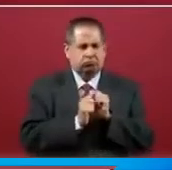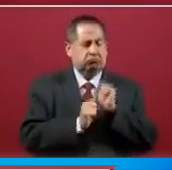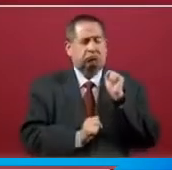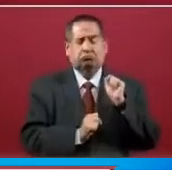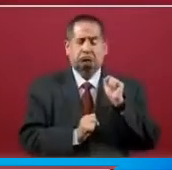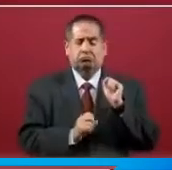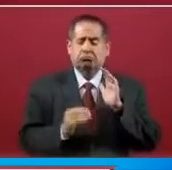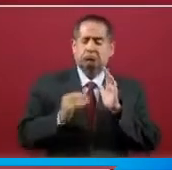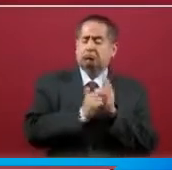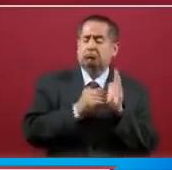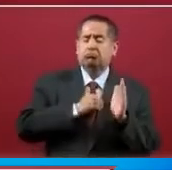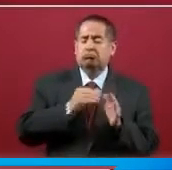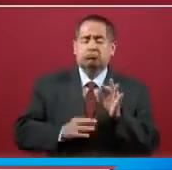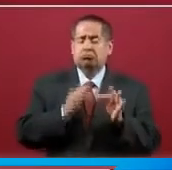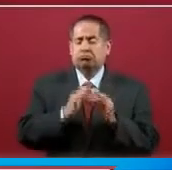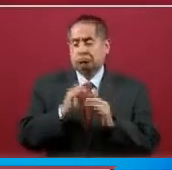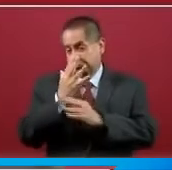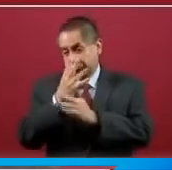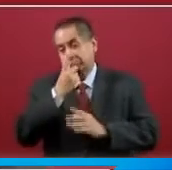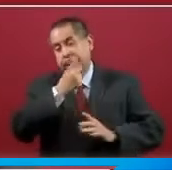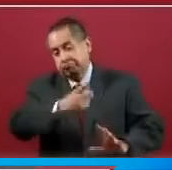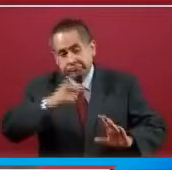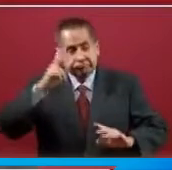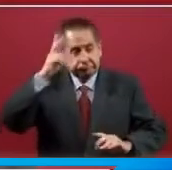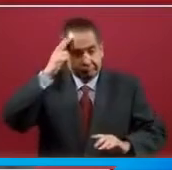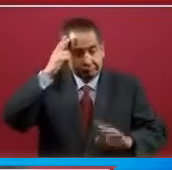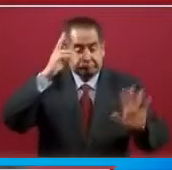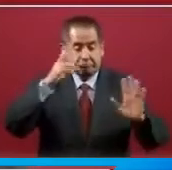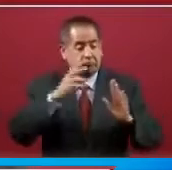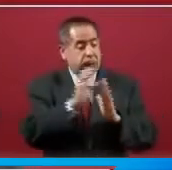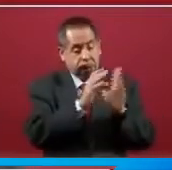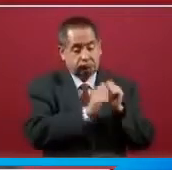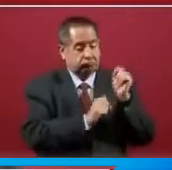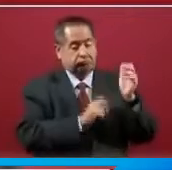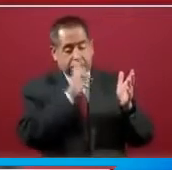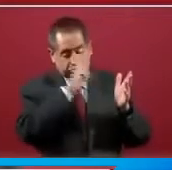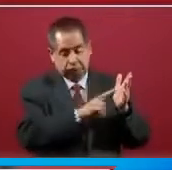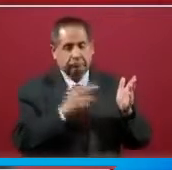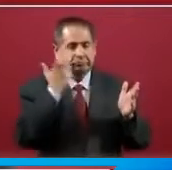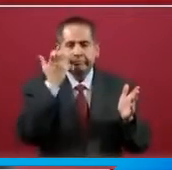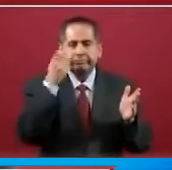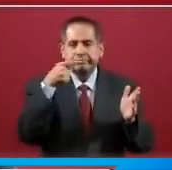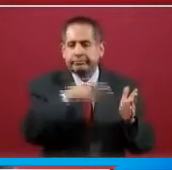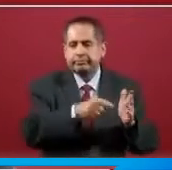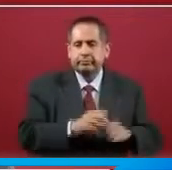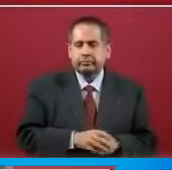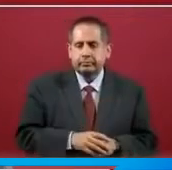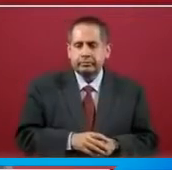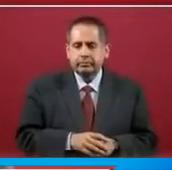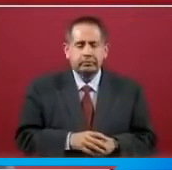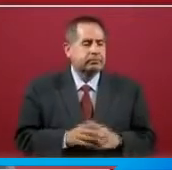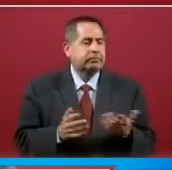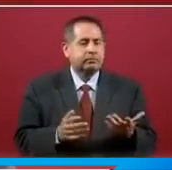it is a clear example of the simulation that will continue to be denounced by the President The simulation comes from the time of Porfirio Diaz